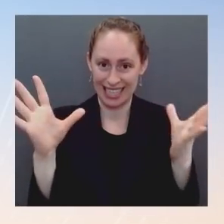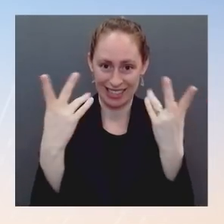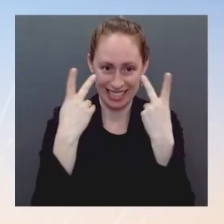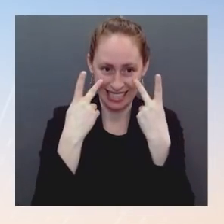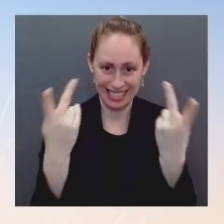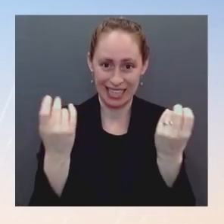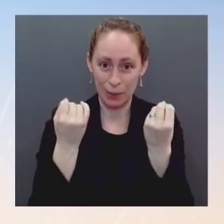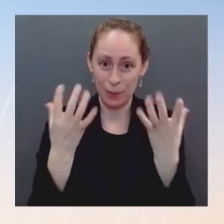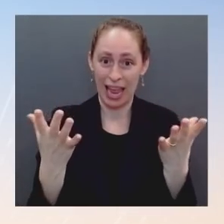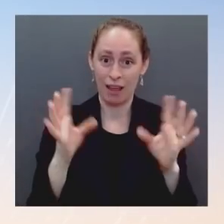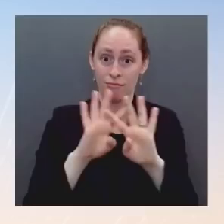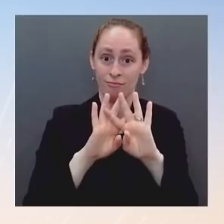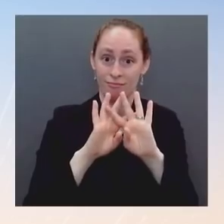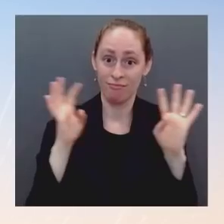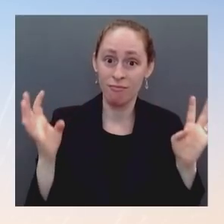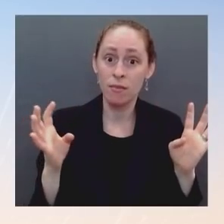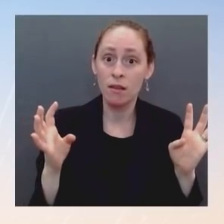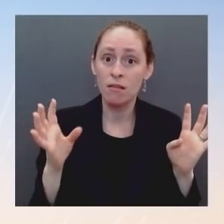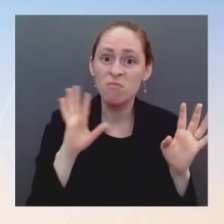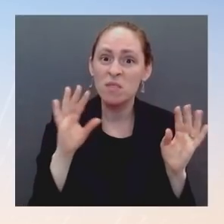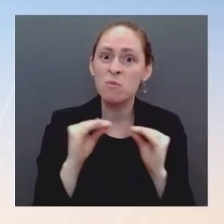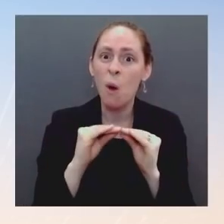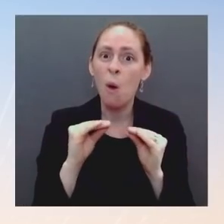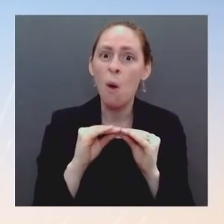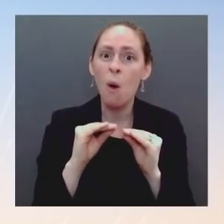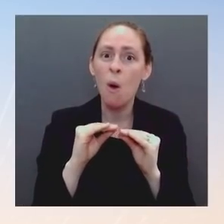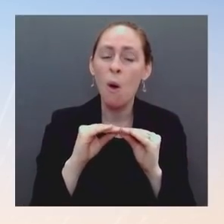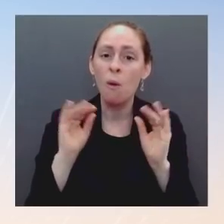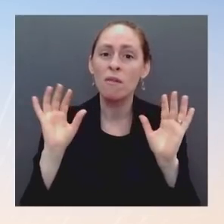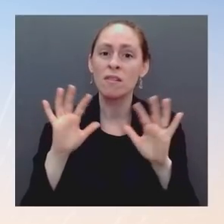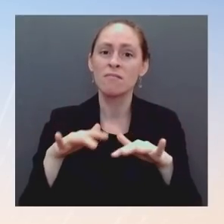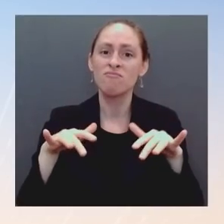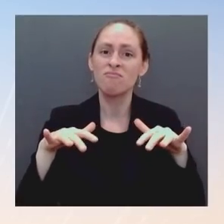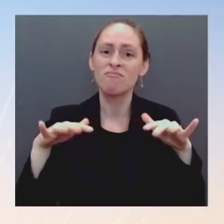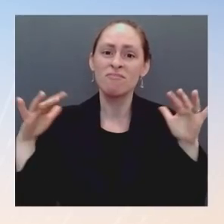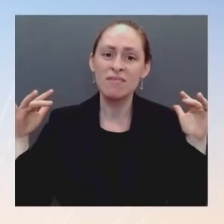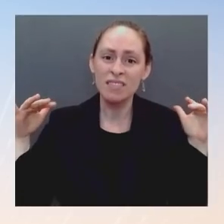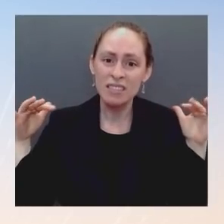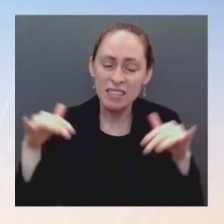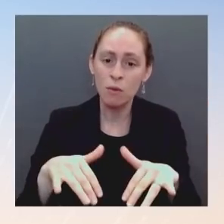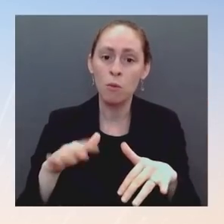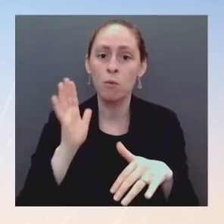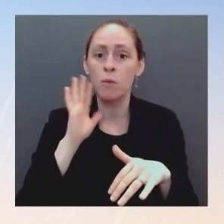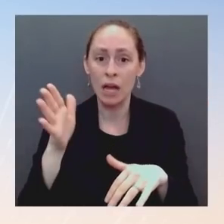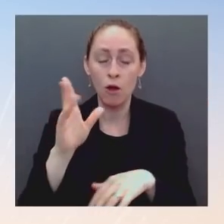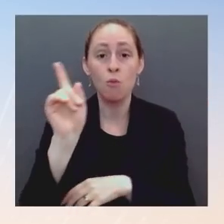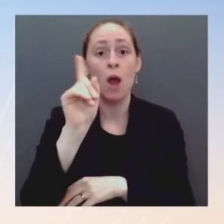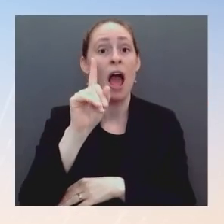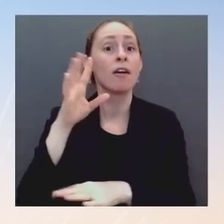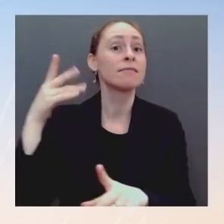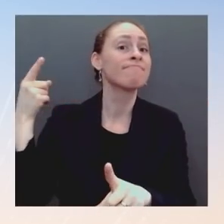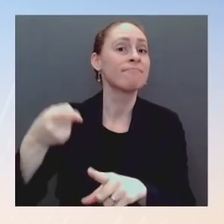which our U.N. ambassador spoke about this morning, seeing about 5- -- a surge of 5,000 troops in Belarus